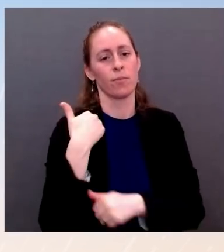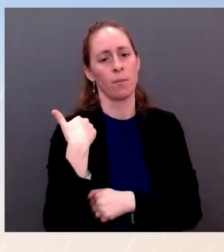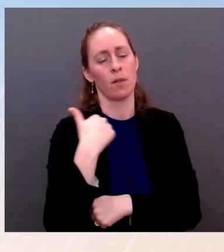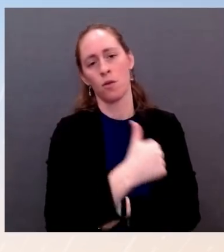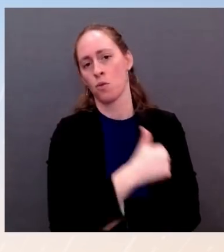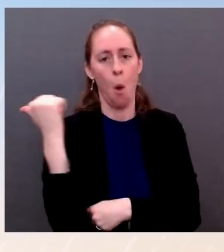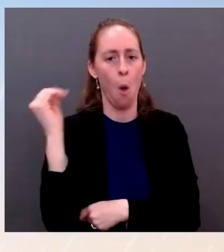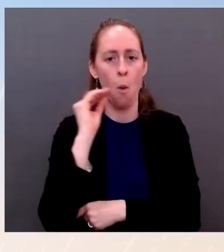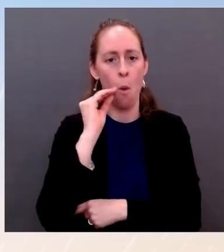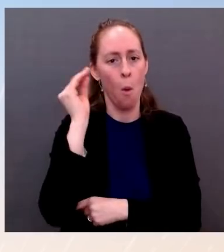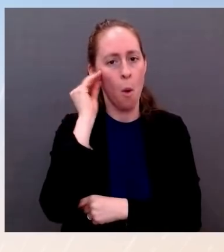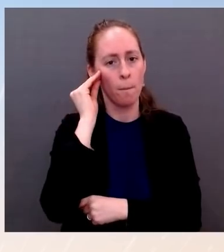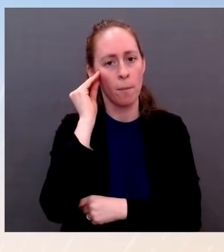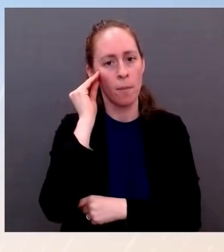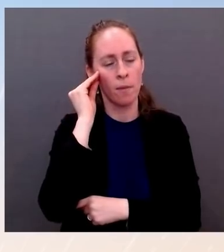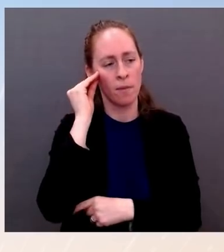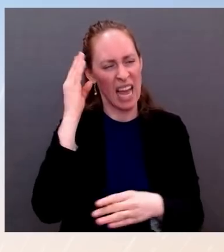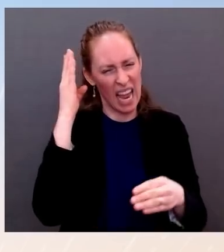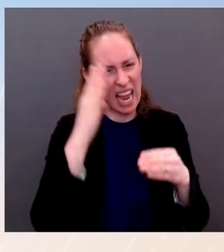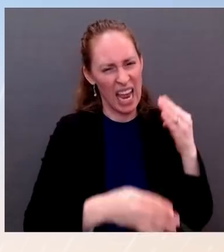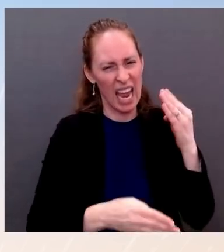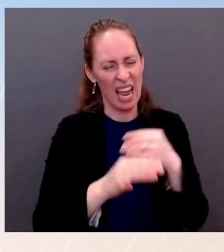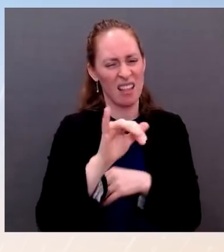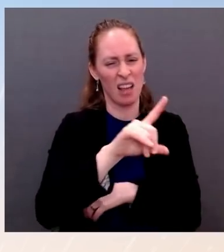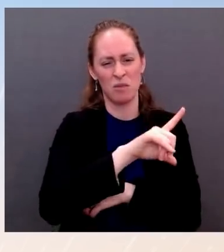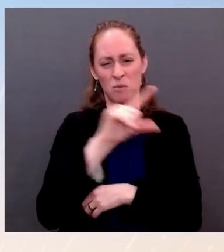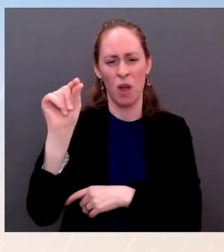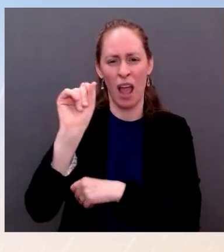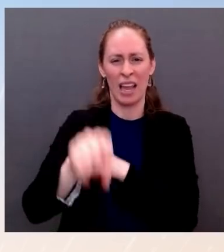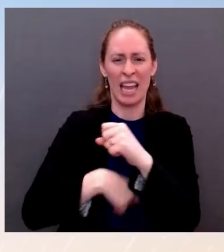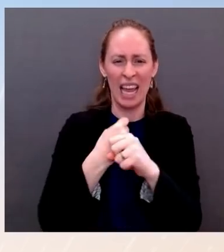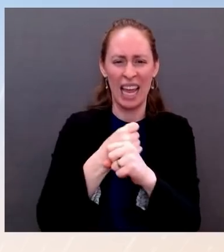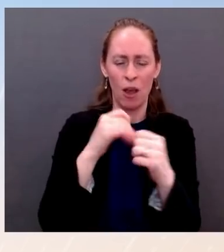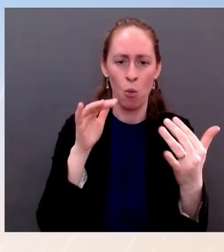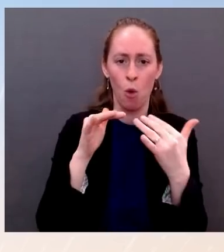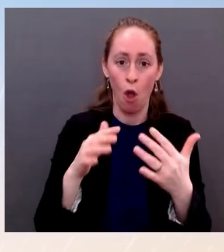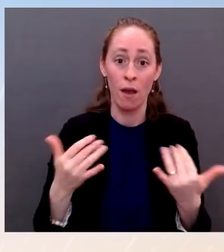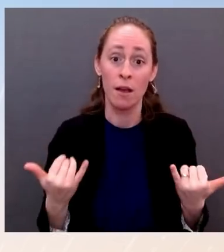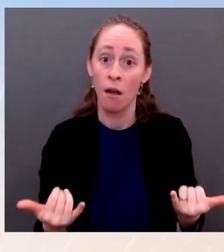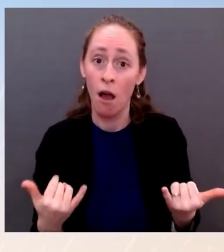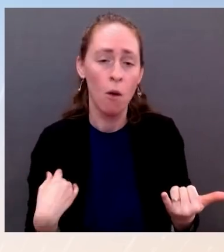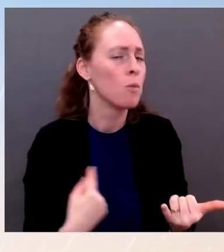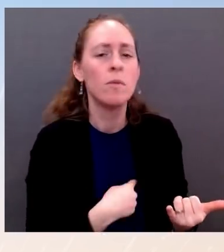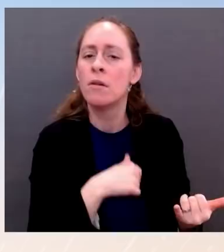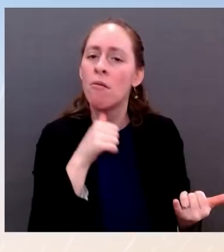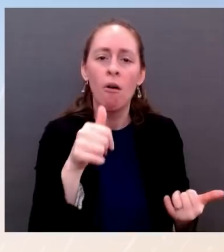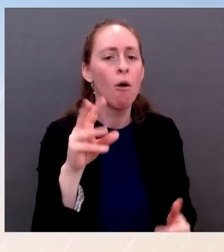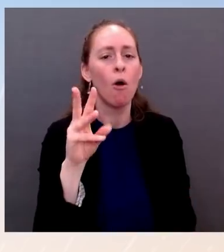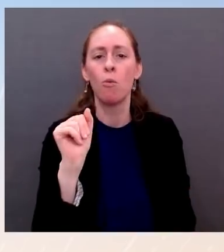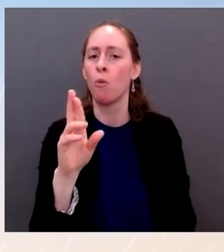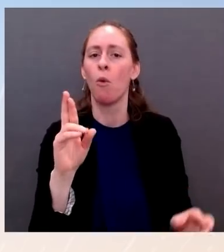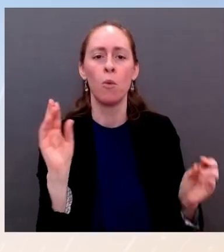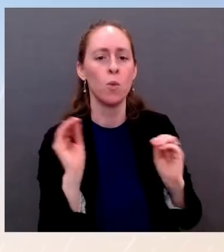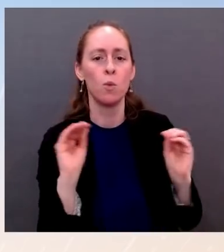We are trying to keep American citizens safe in Ukraine by encouraging them to depart, by providing them information